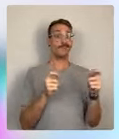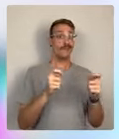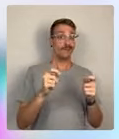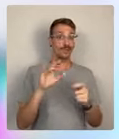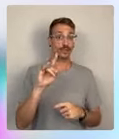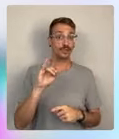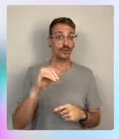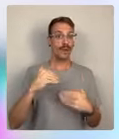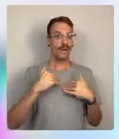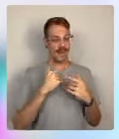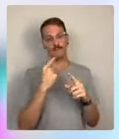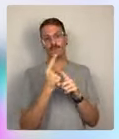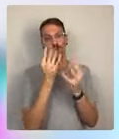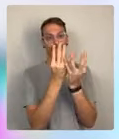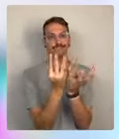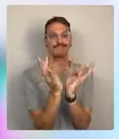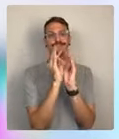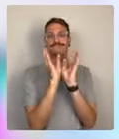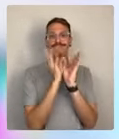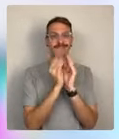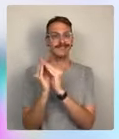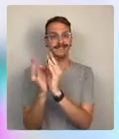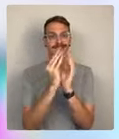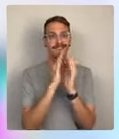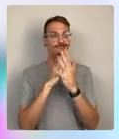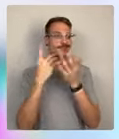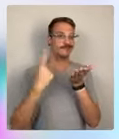Yeah, so we tend to, with our new VR Moderation Studio, we have regular round tables